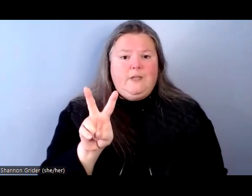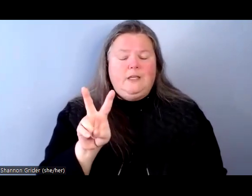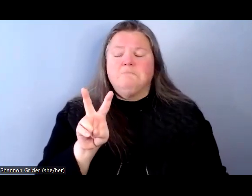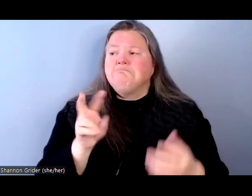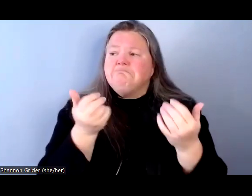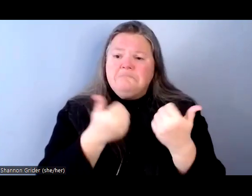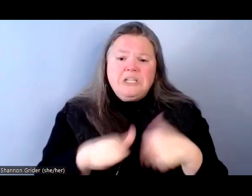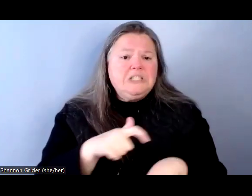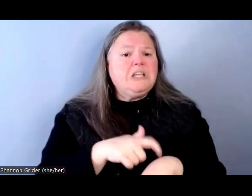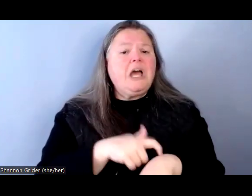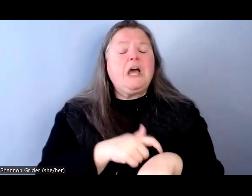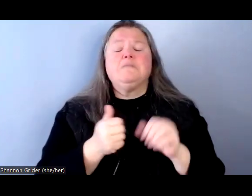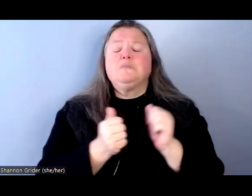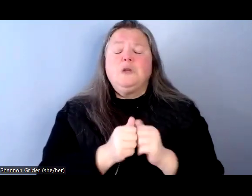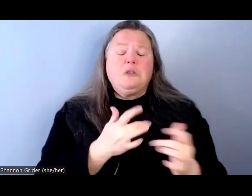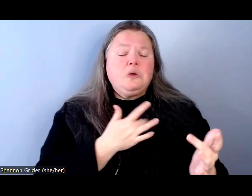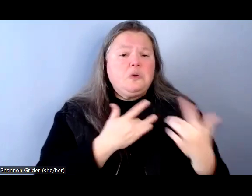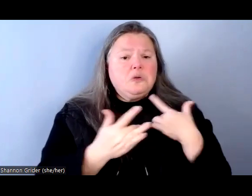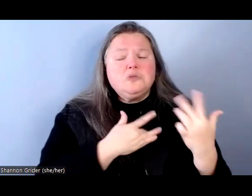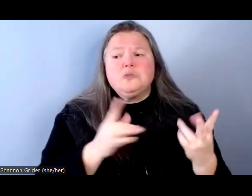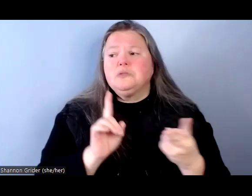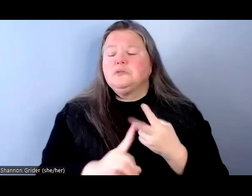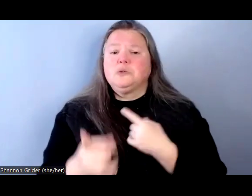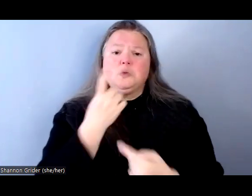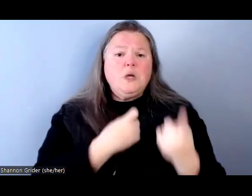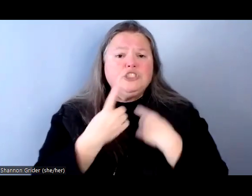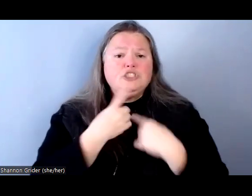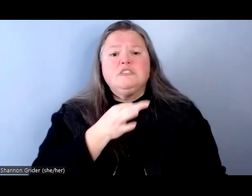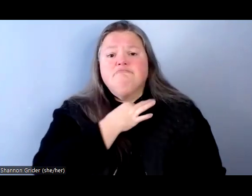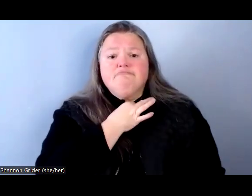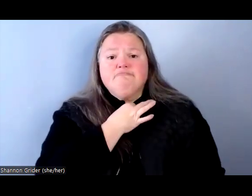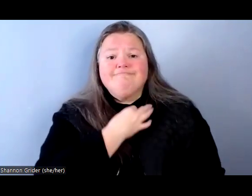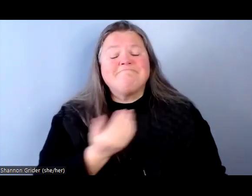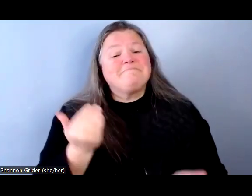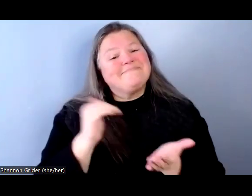with any questions or concerns that may you have.